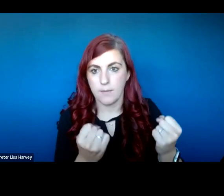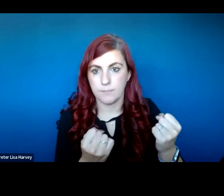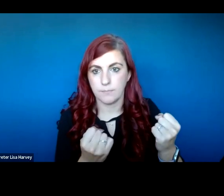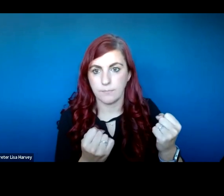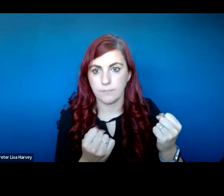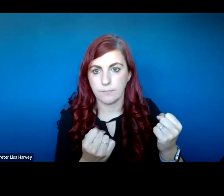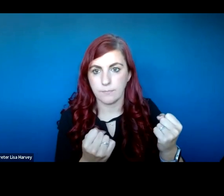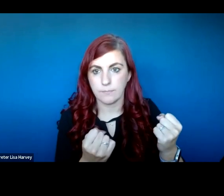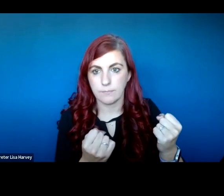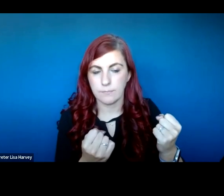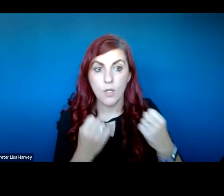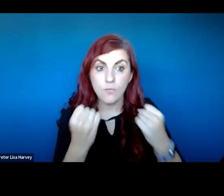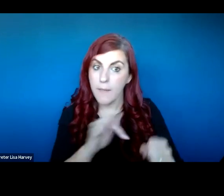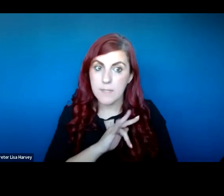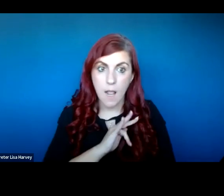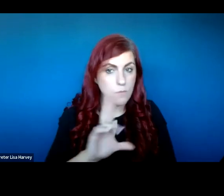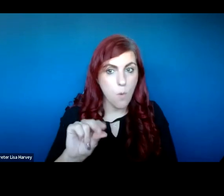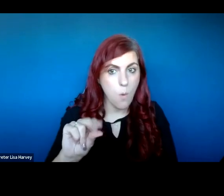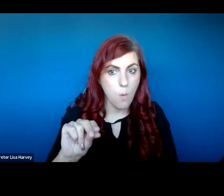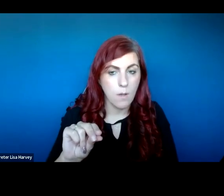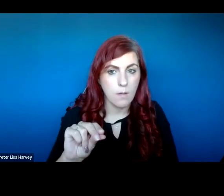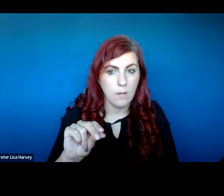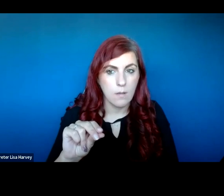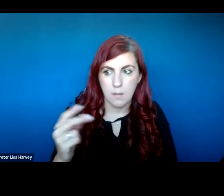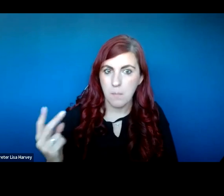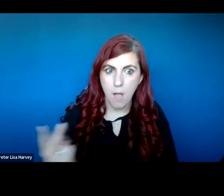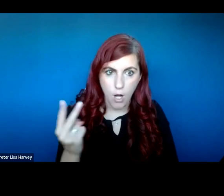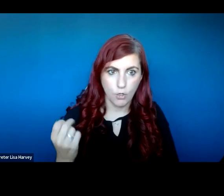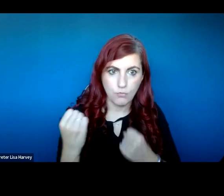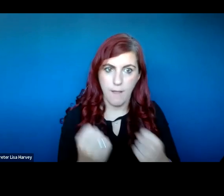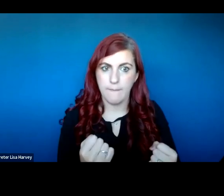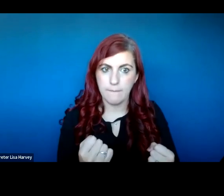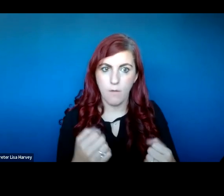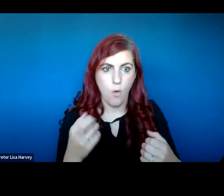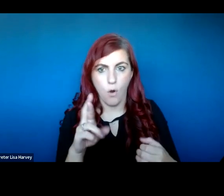Now they are not driving themselves, it's for their partner, their carer.